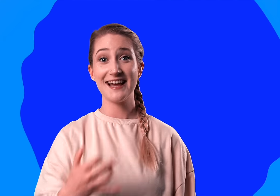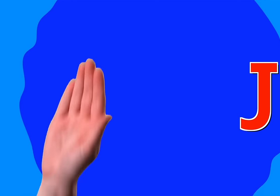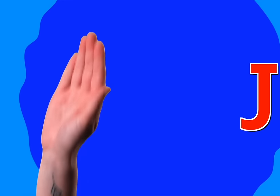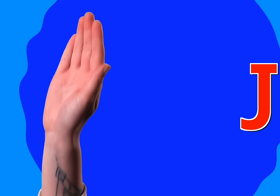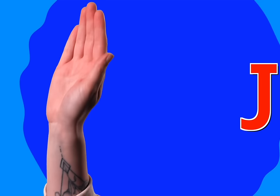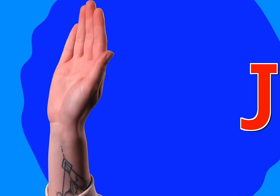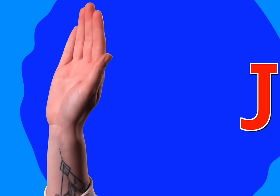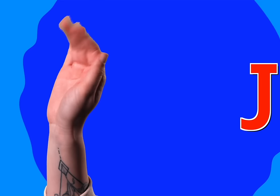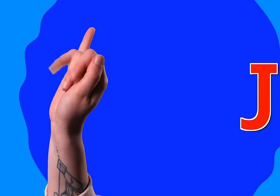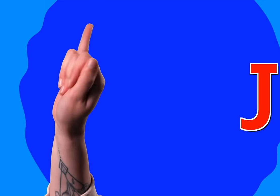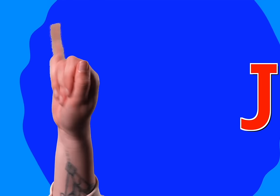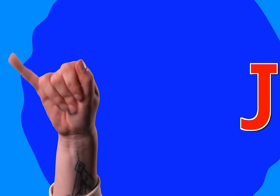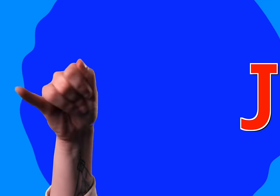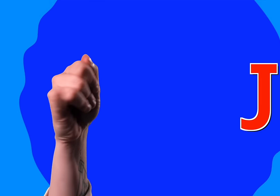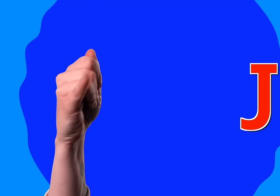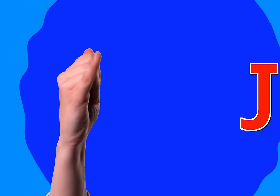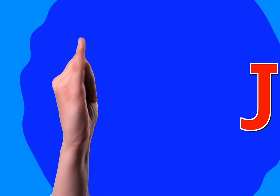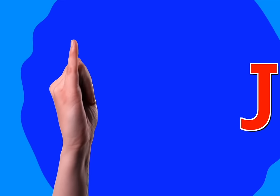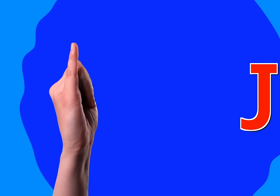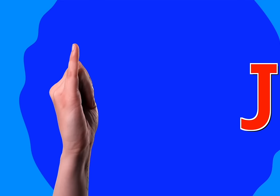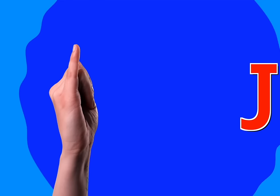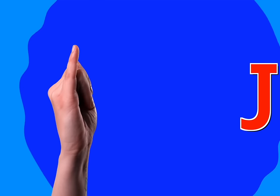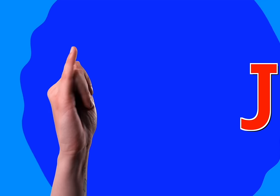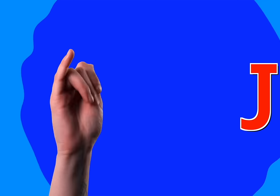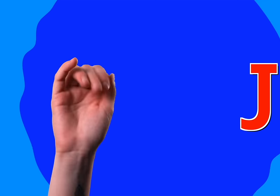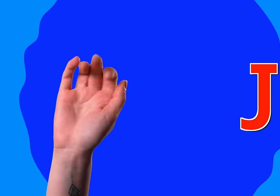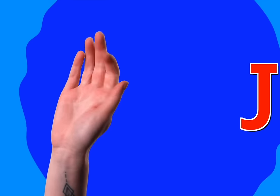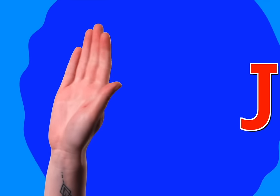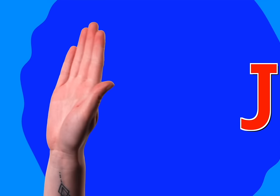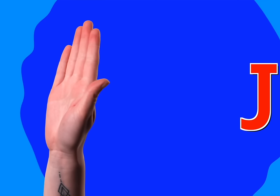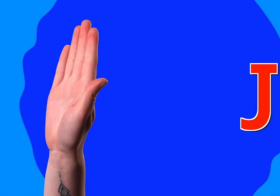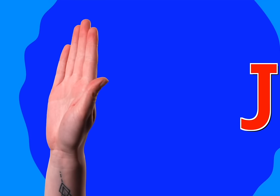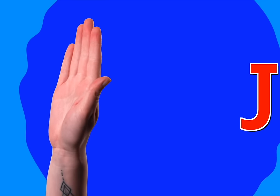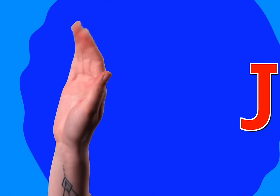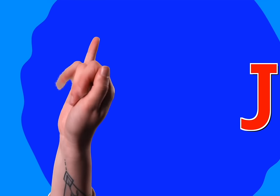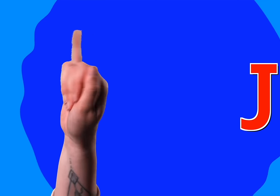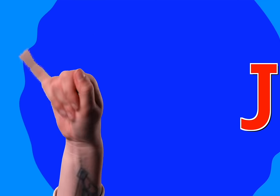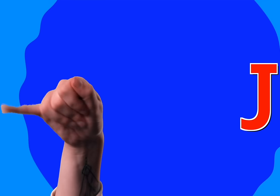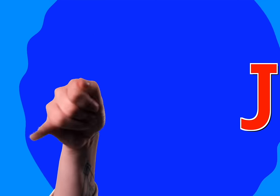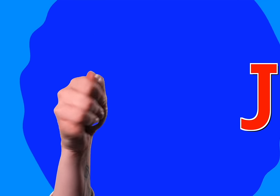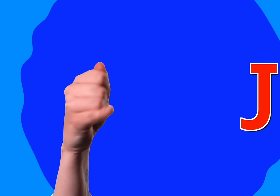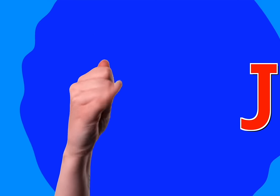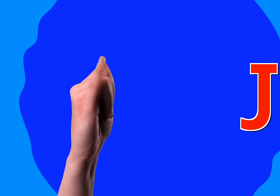Like that. J.